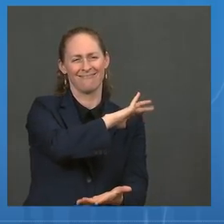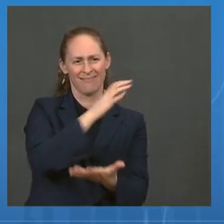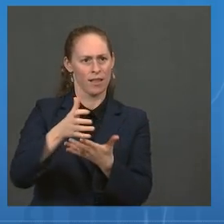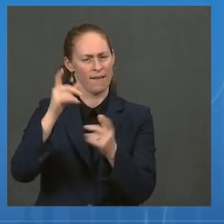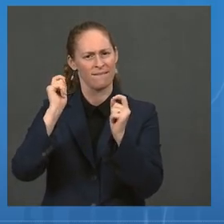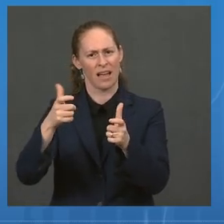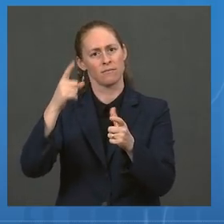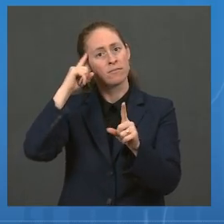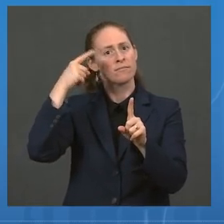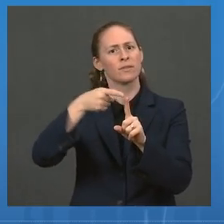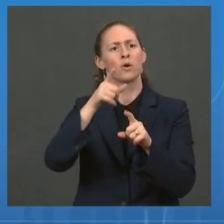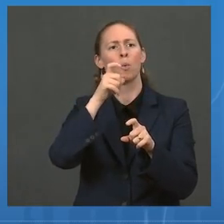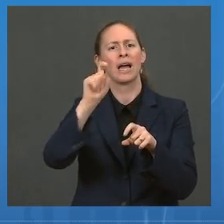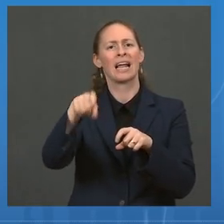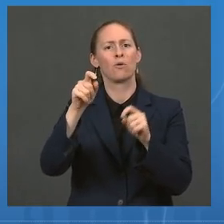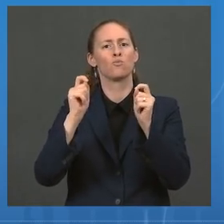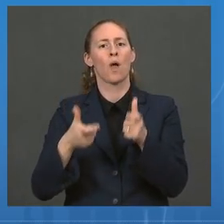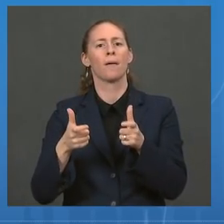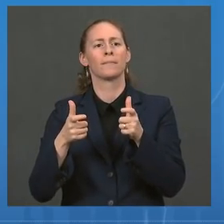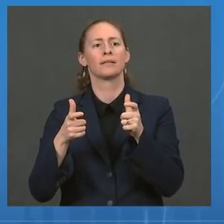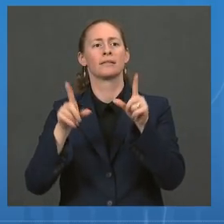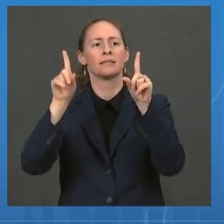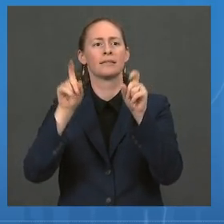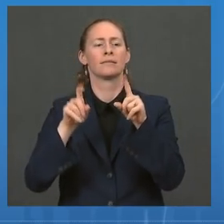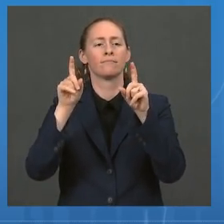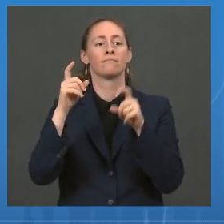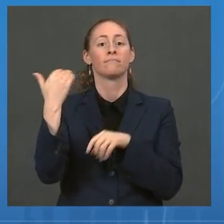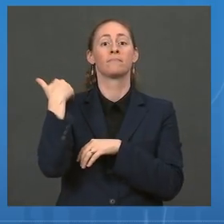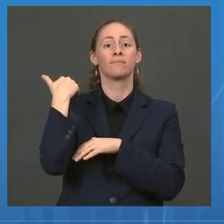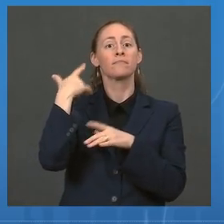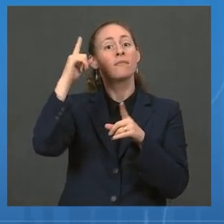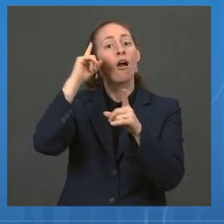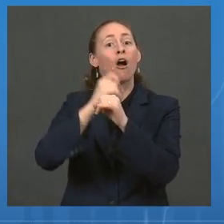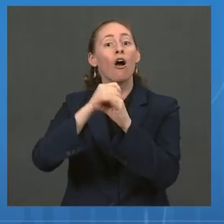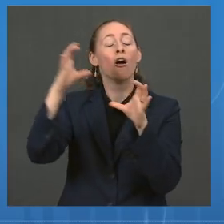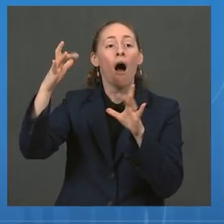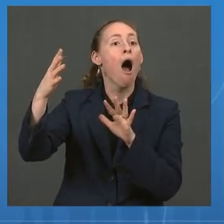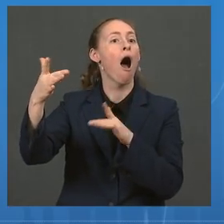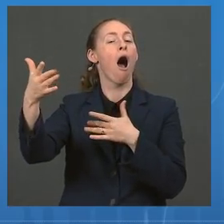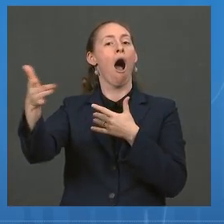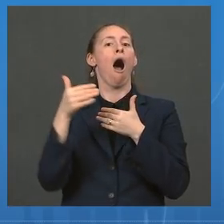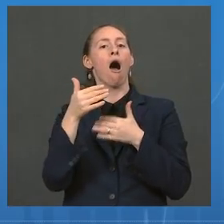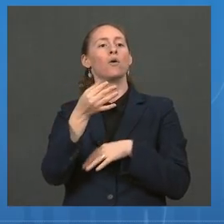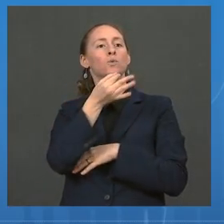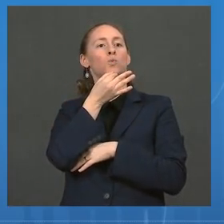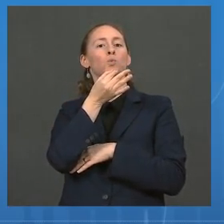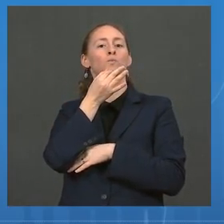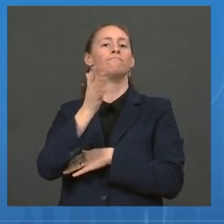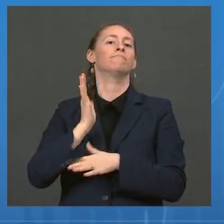taking months off their timelines and adding tens of millions of tests per month to their production capacity.